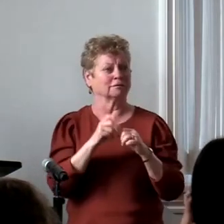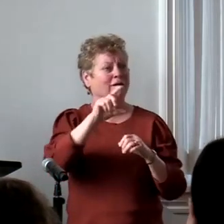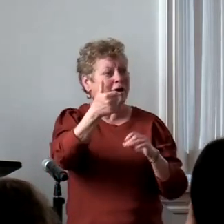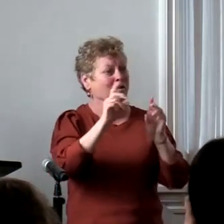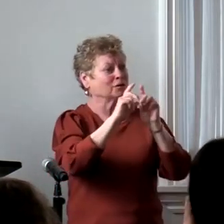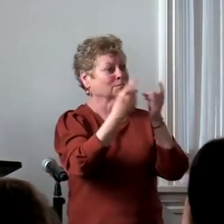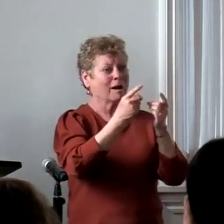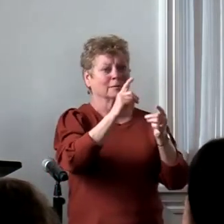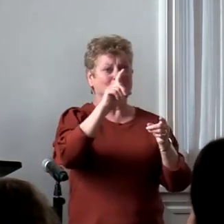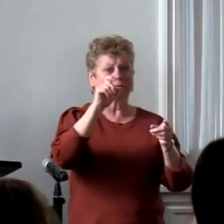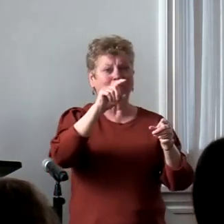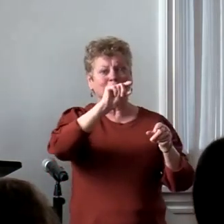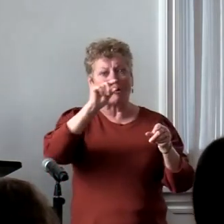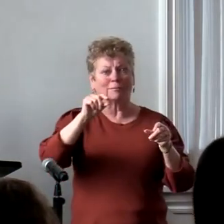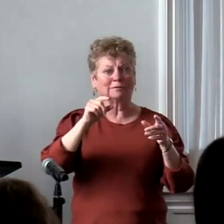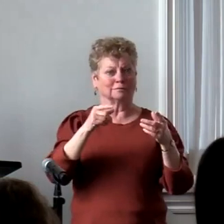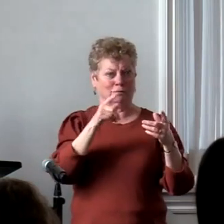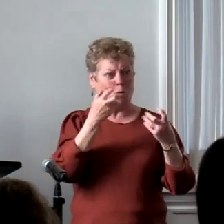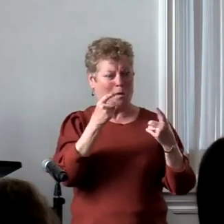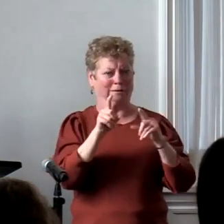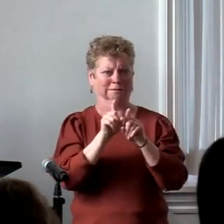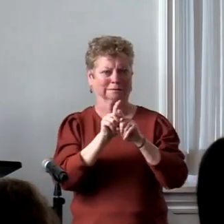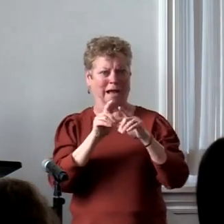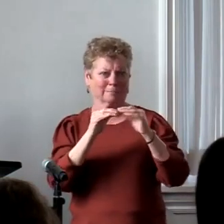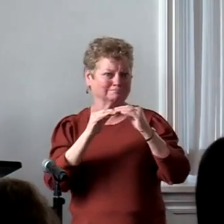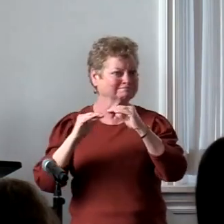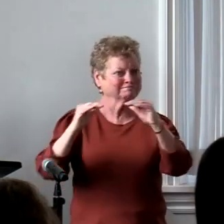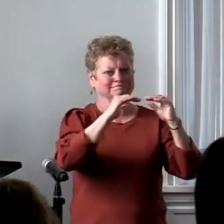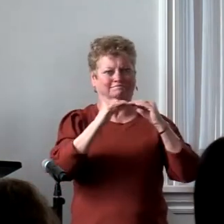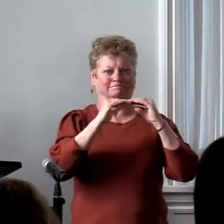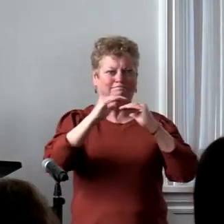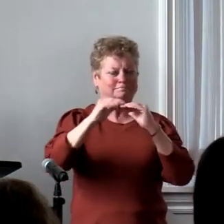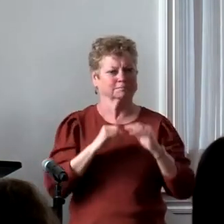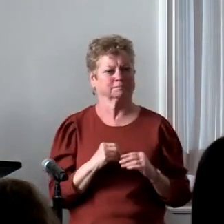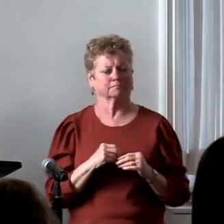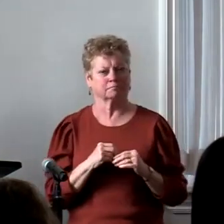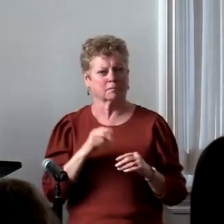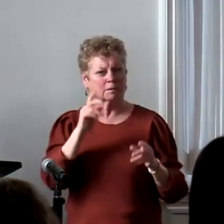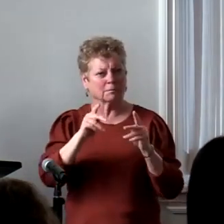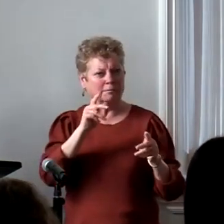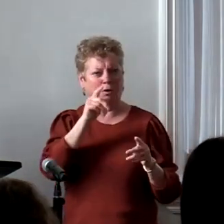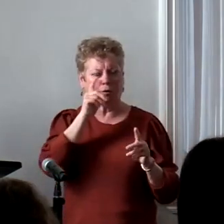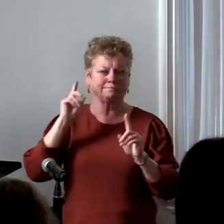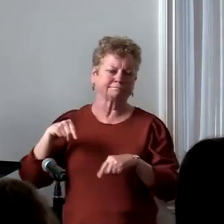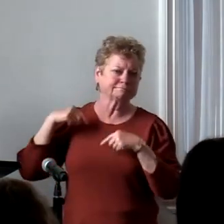that are actually looking to level the playing field for those people in Nova Scotia who have been historically and systemically